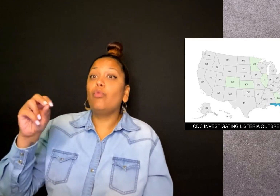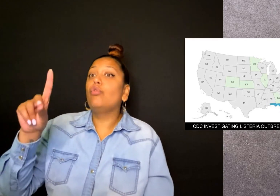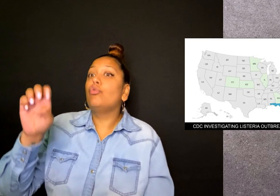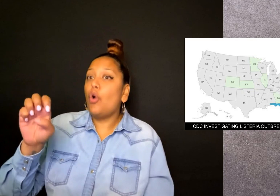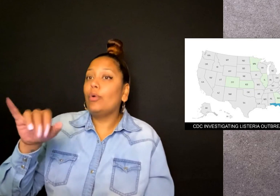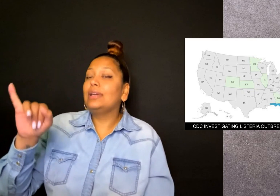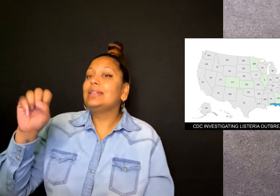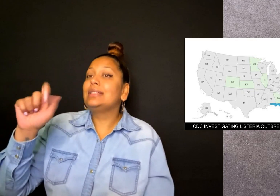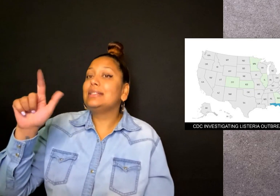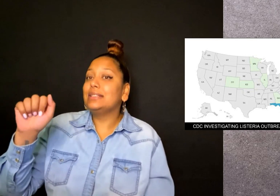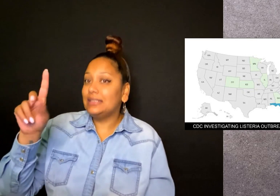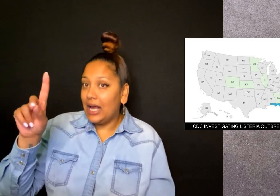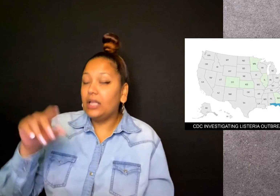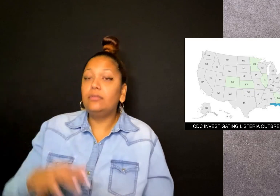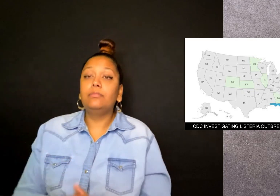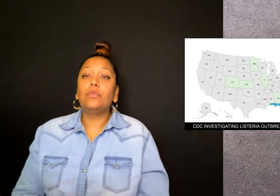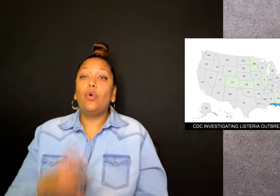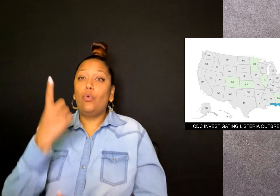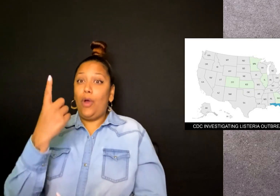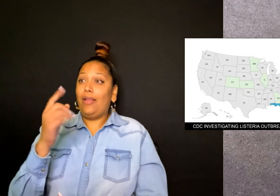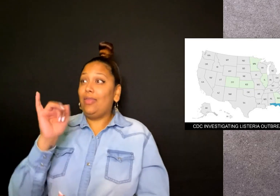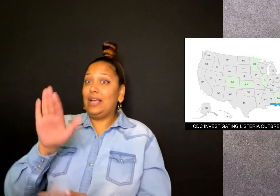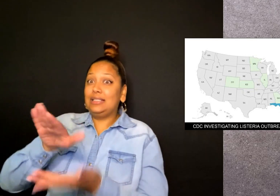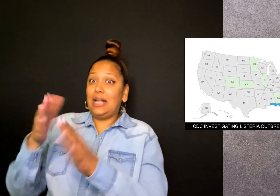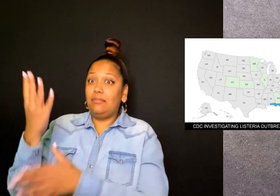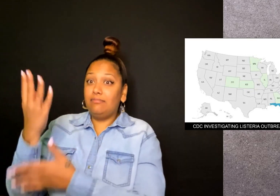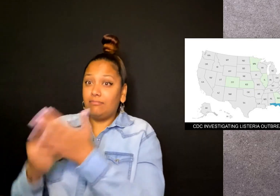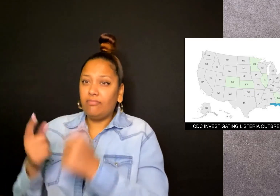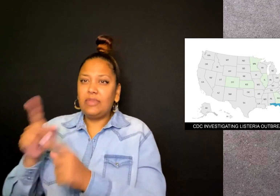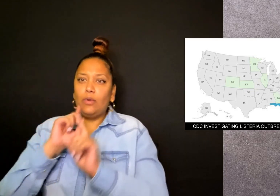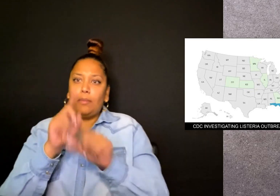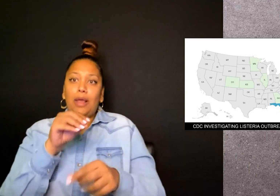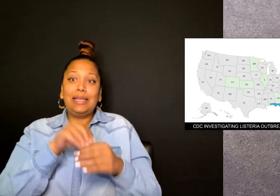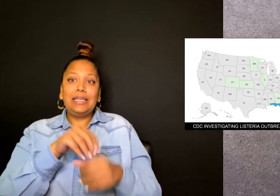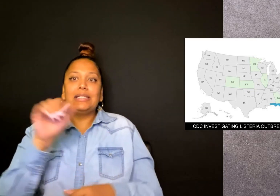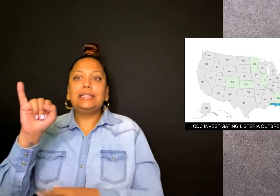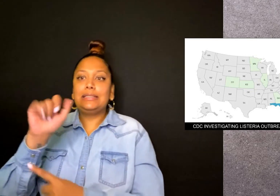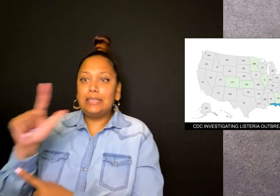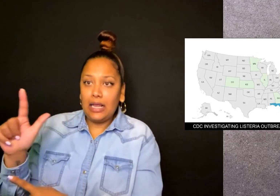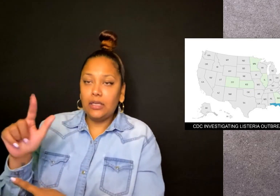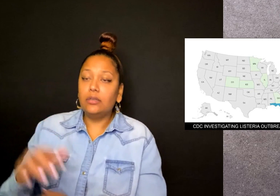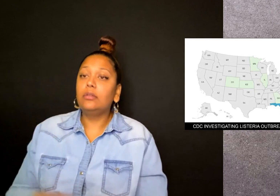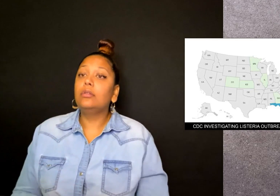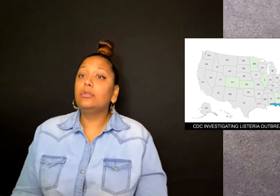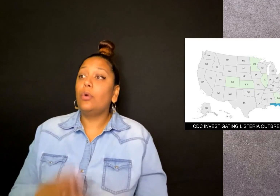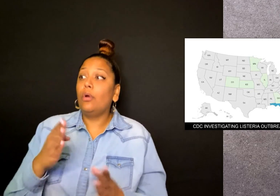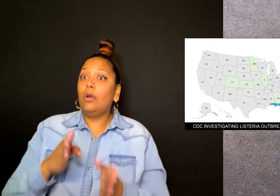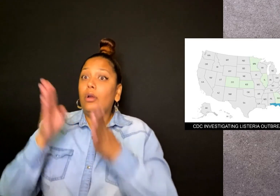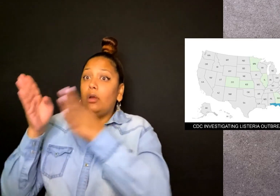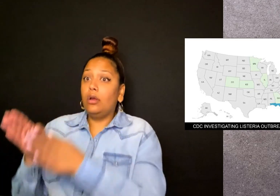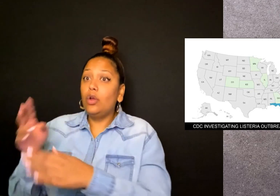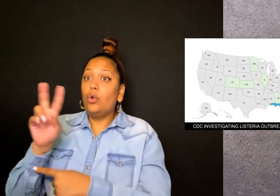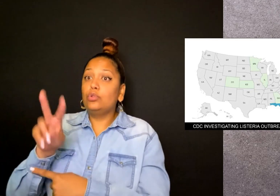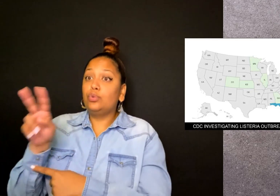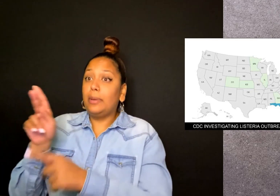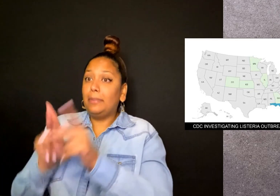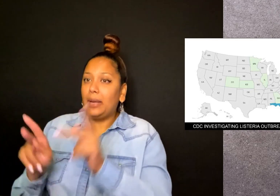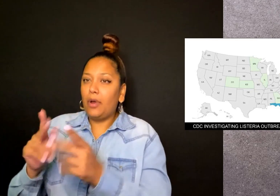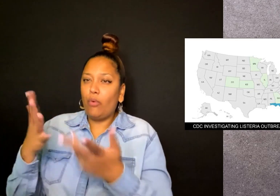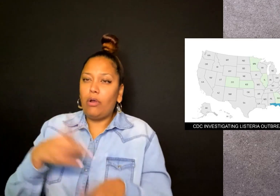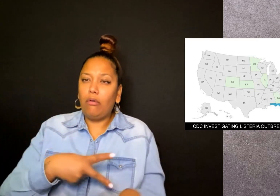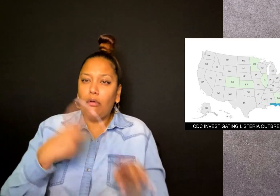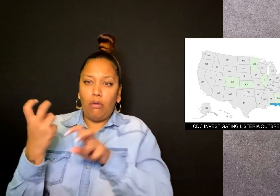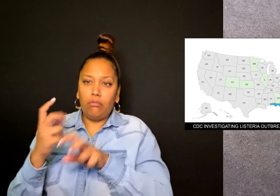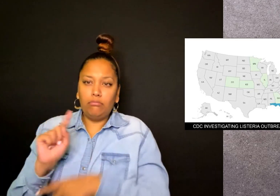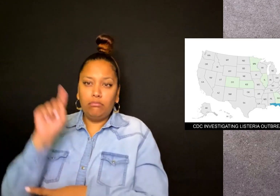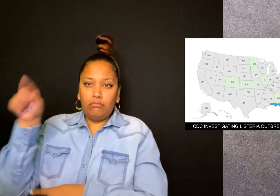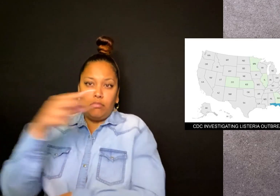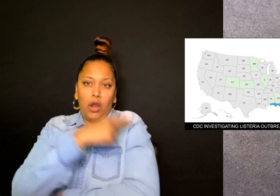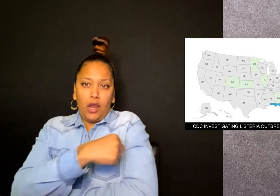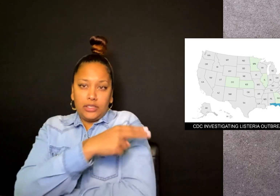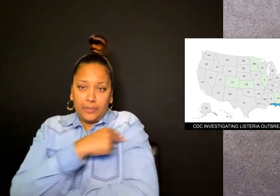and Rhode Island one death was reported in Illinois and 22 people have been hospitalized